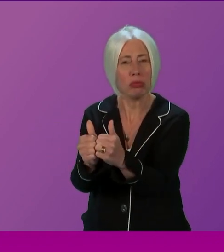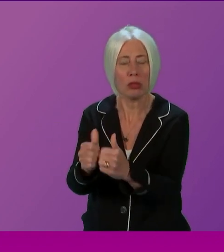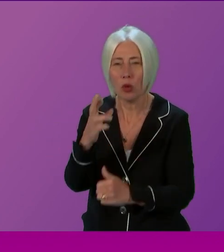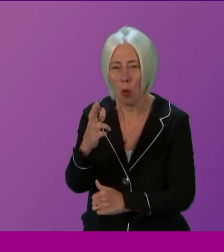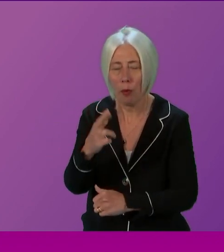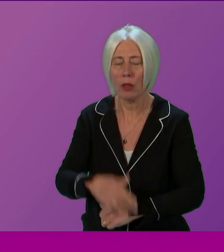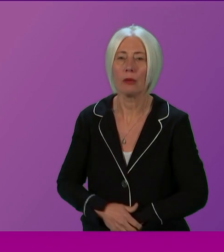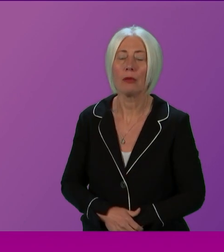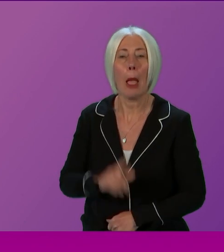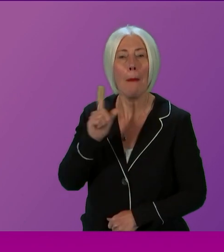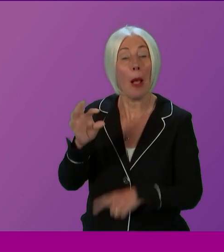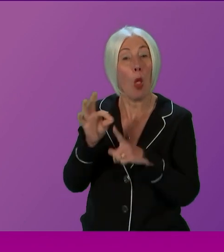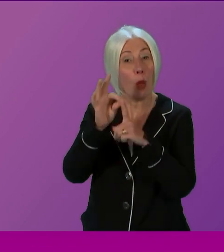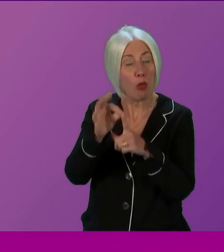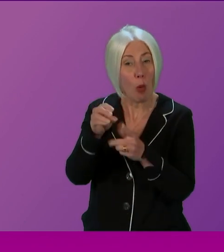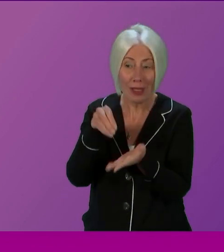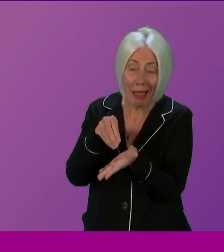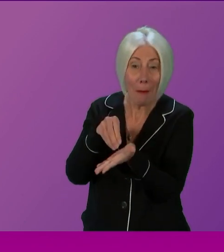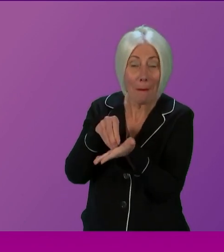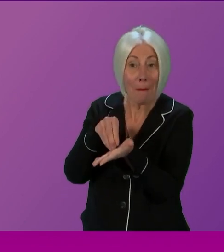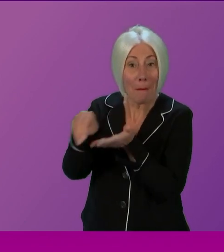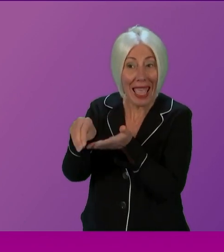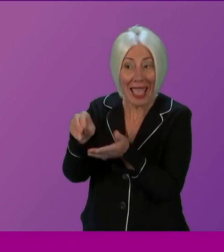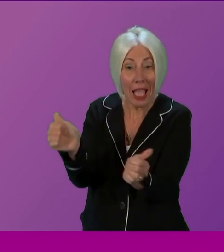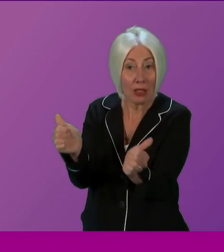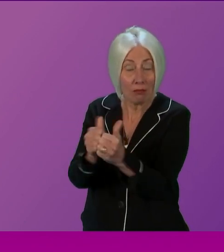What will the proposed pay settlement mean for teachers in Scotland,